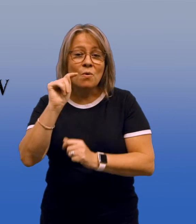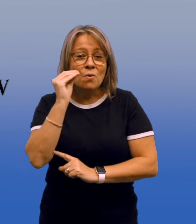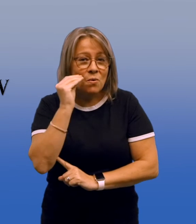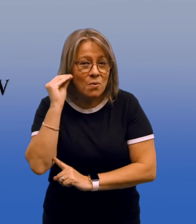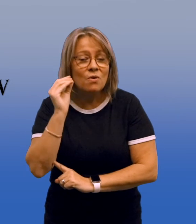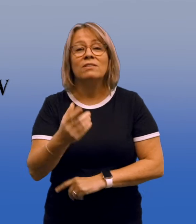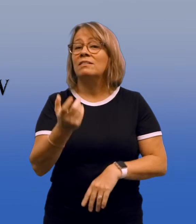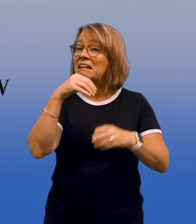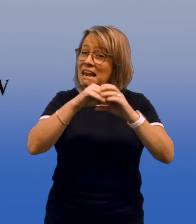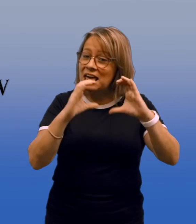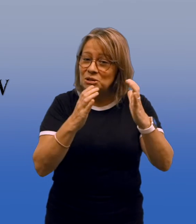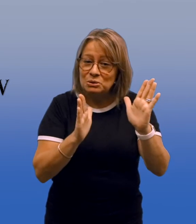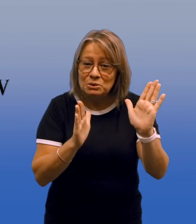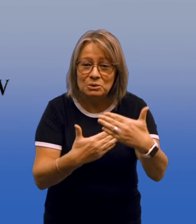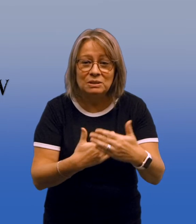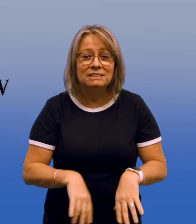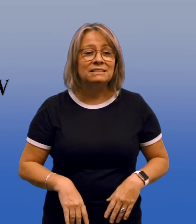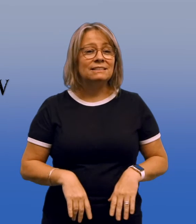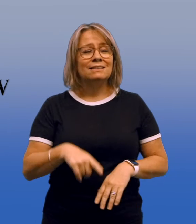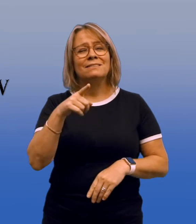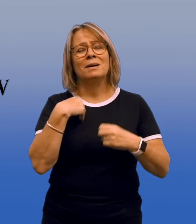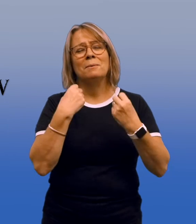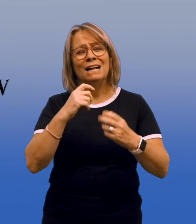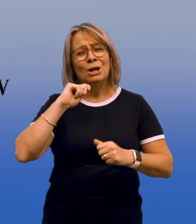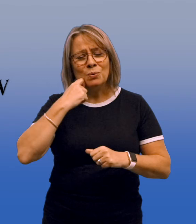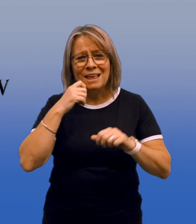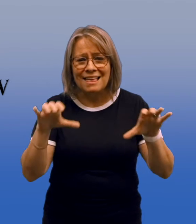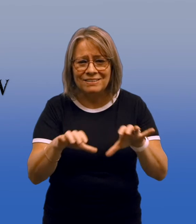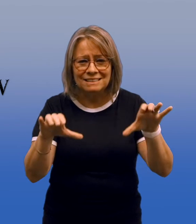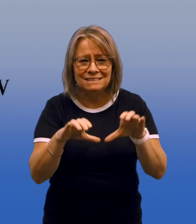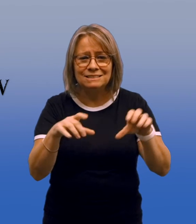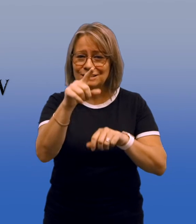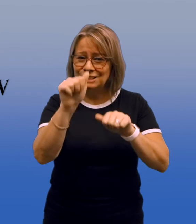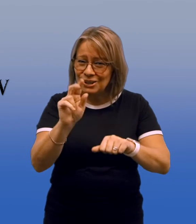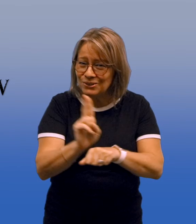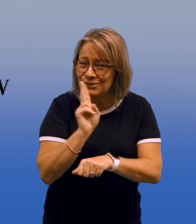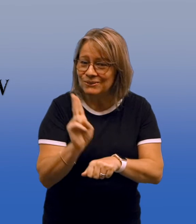or learning at home or in the classroom, there are great activities you can use.